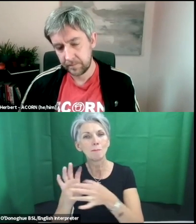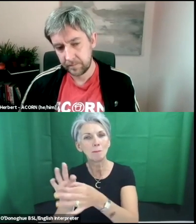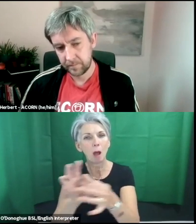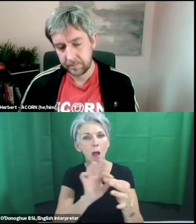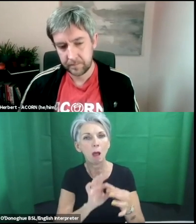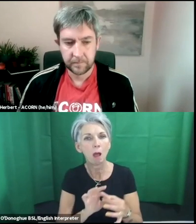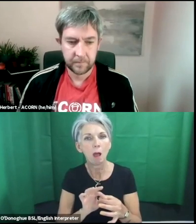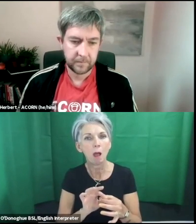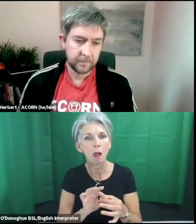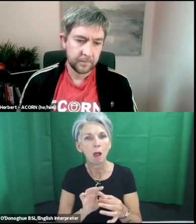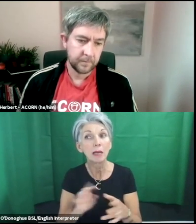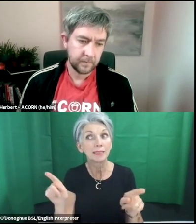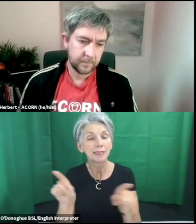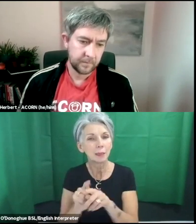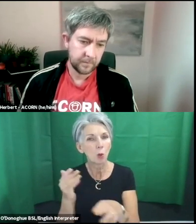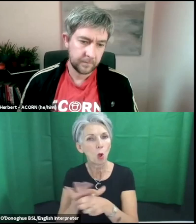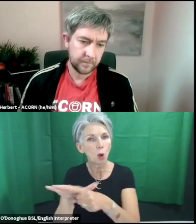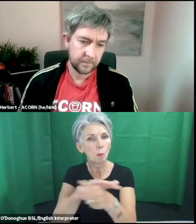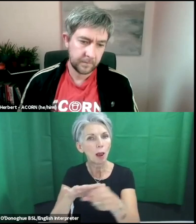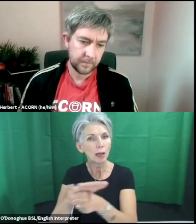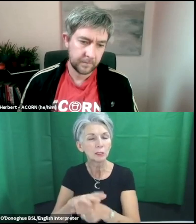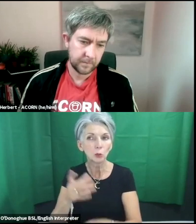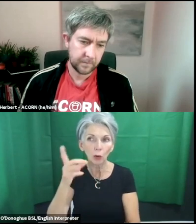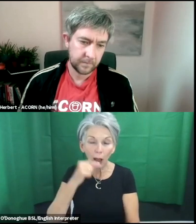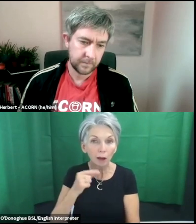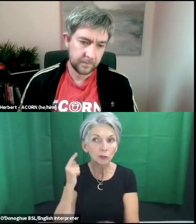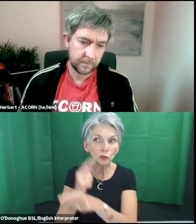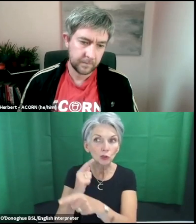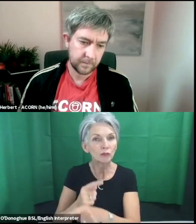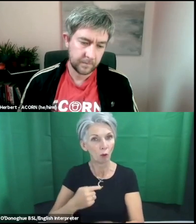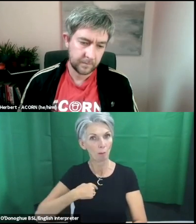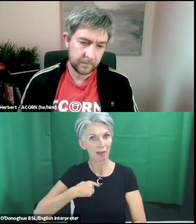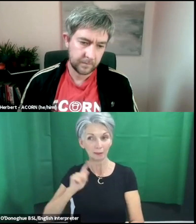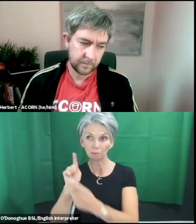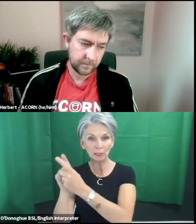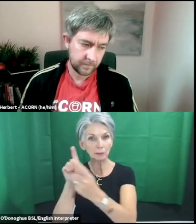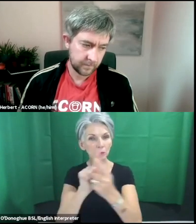For me, it was very refreshing to meet other people in fashion, let's say,